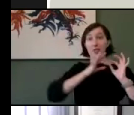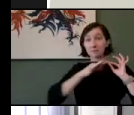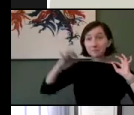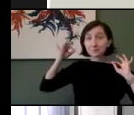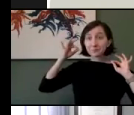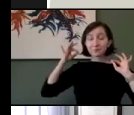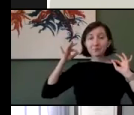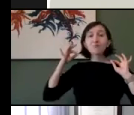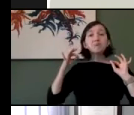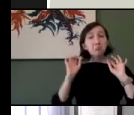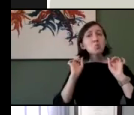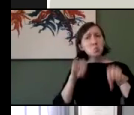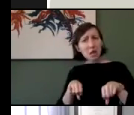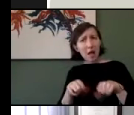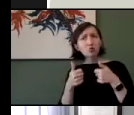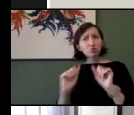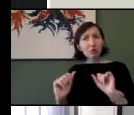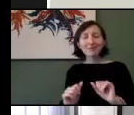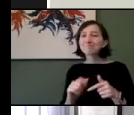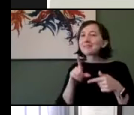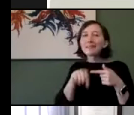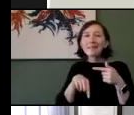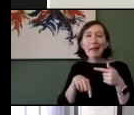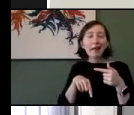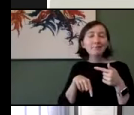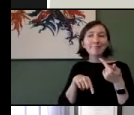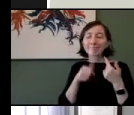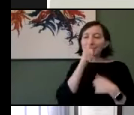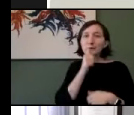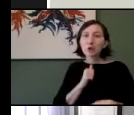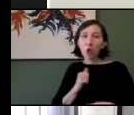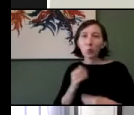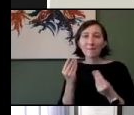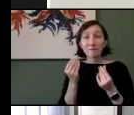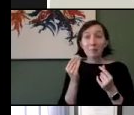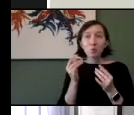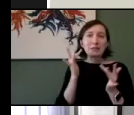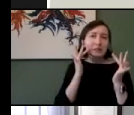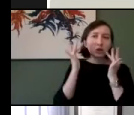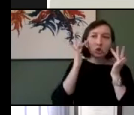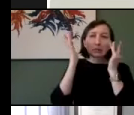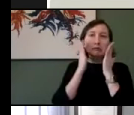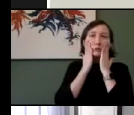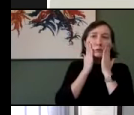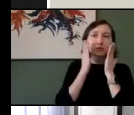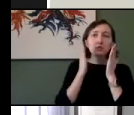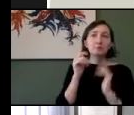who can't tolerate fabric touching their skin. We have seen some success there.